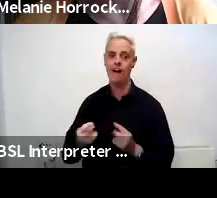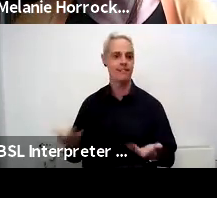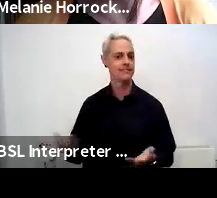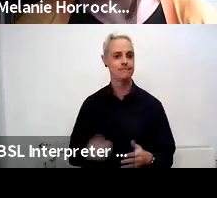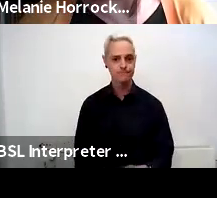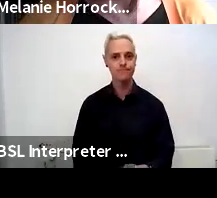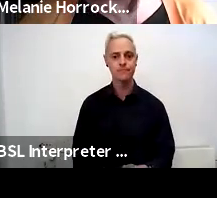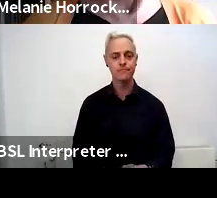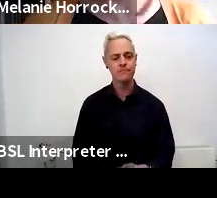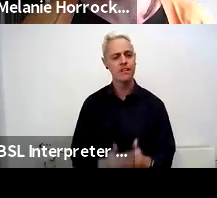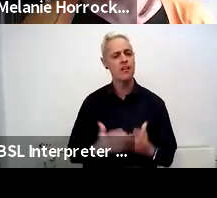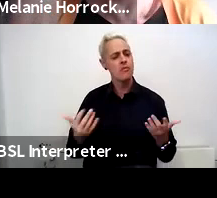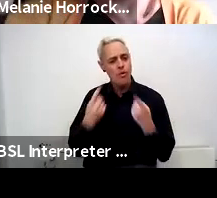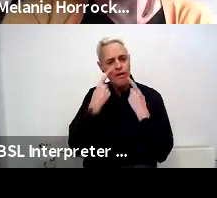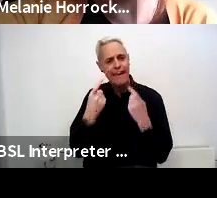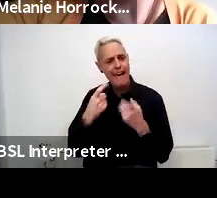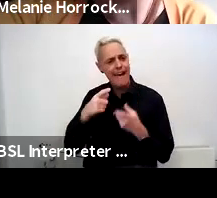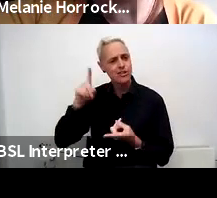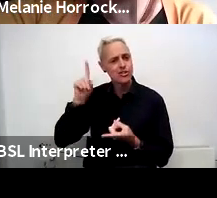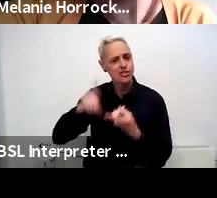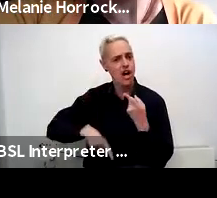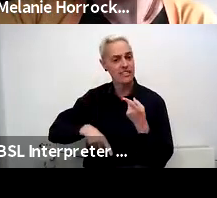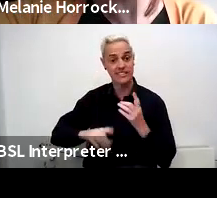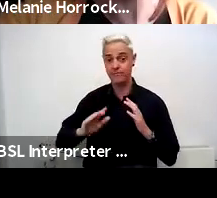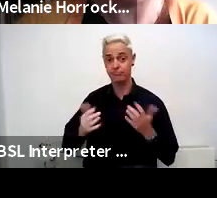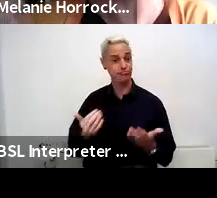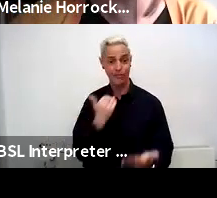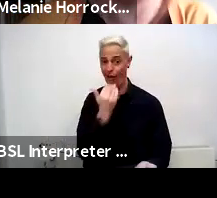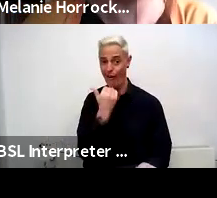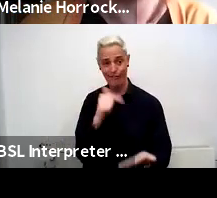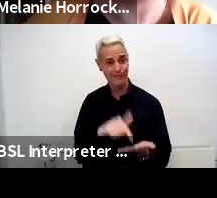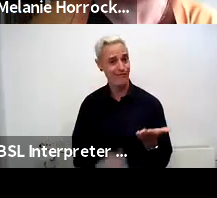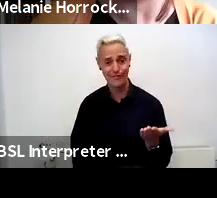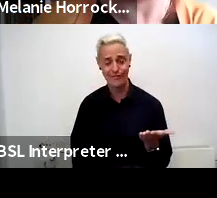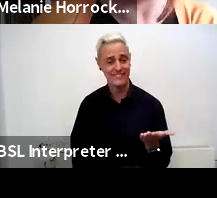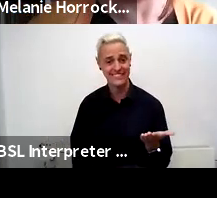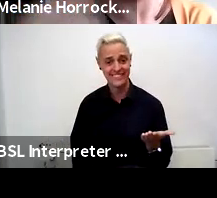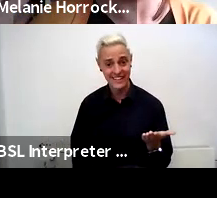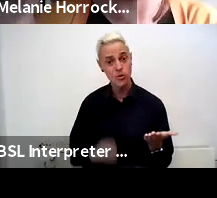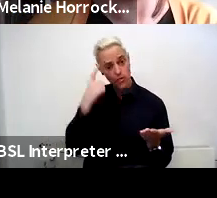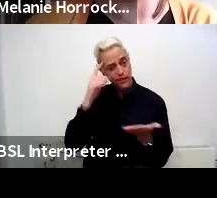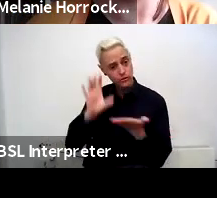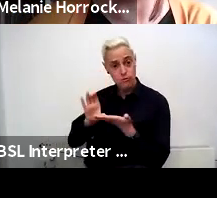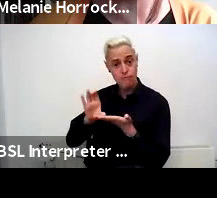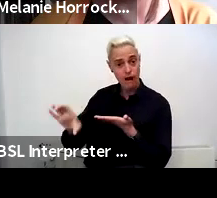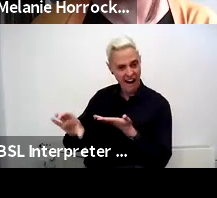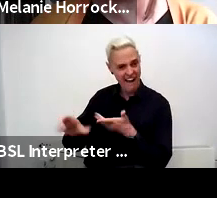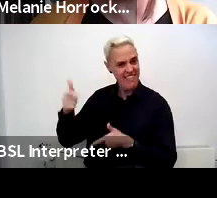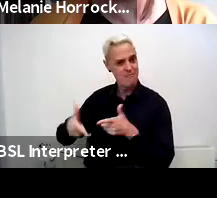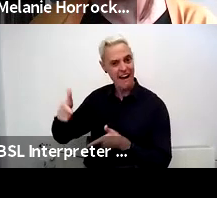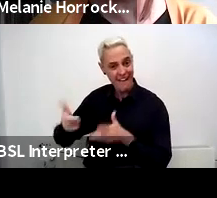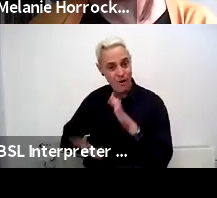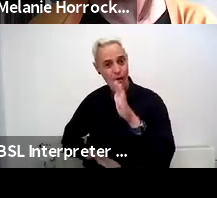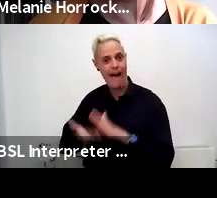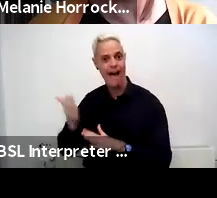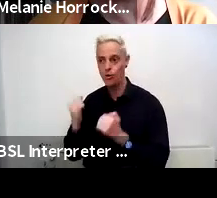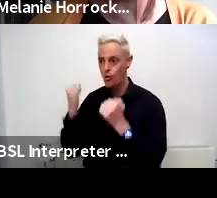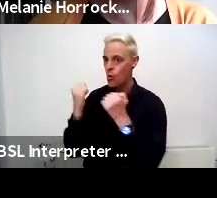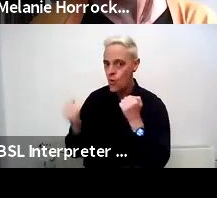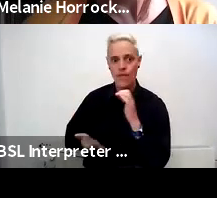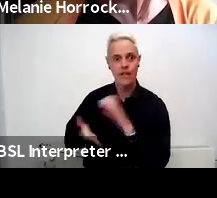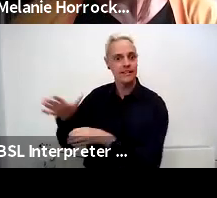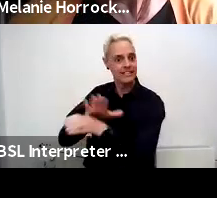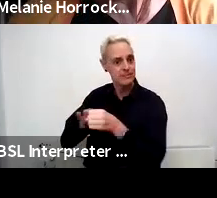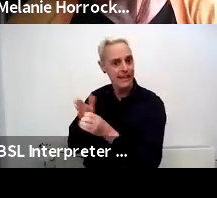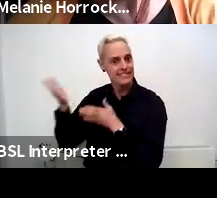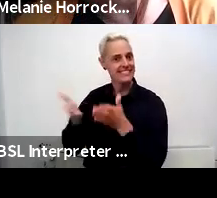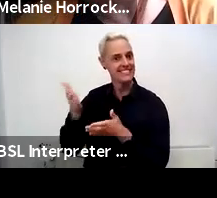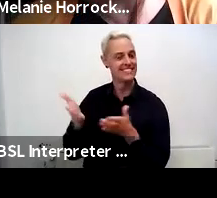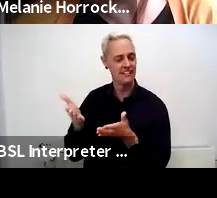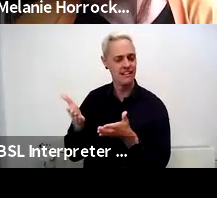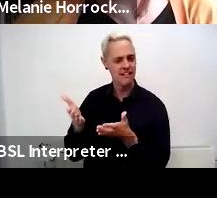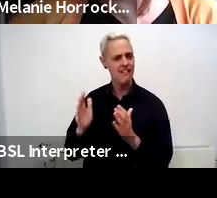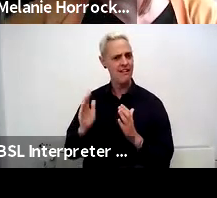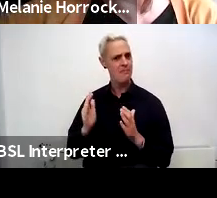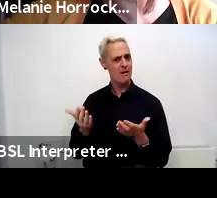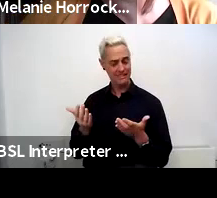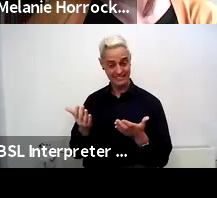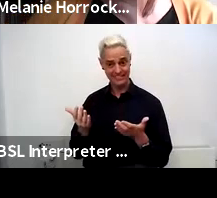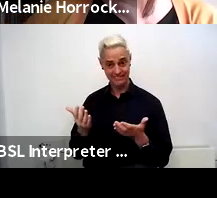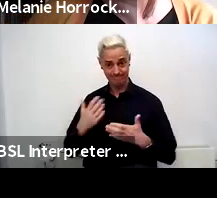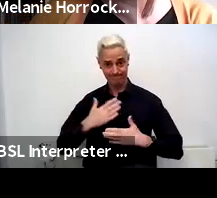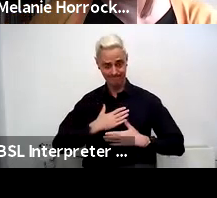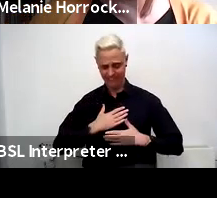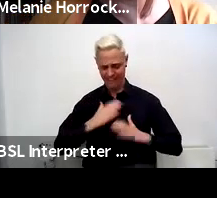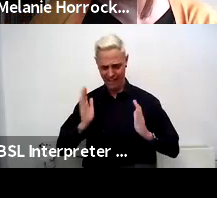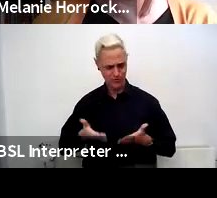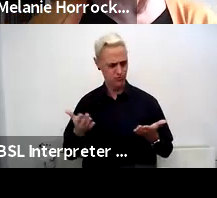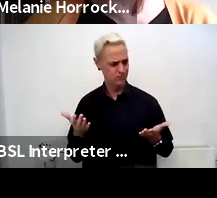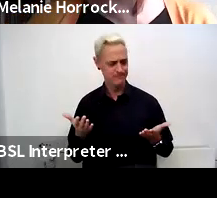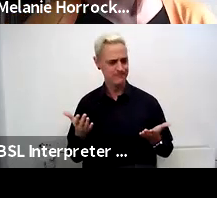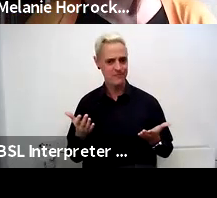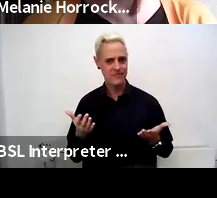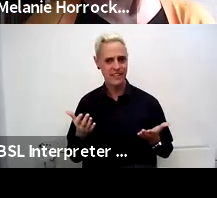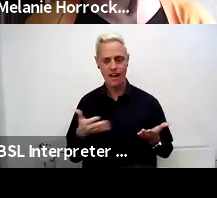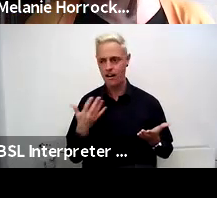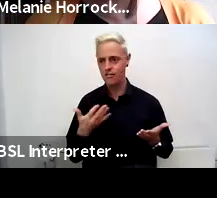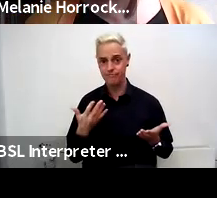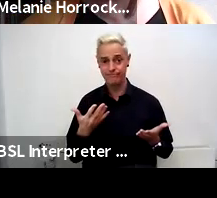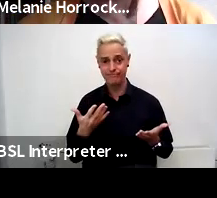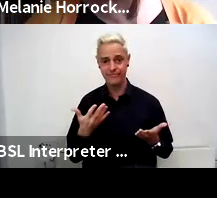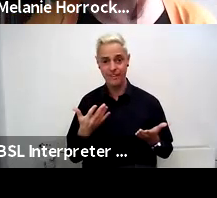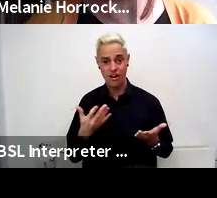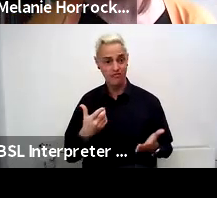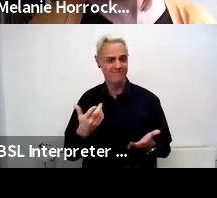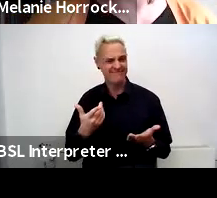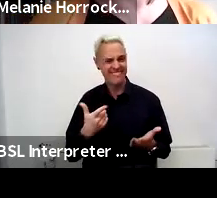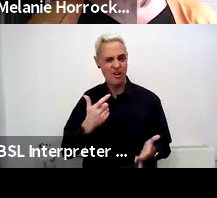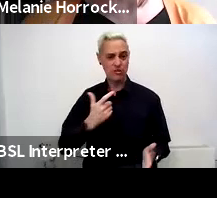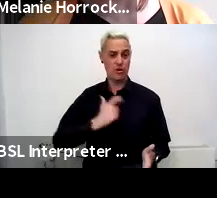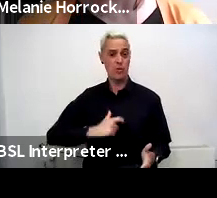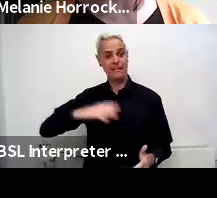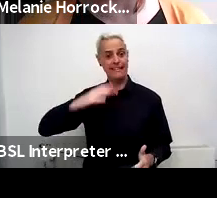But care charges. Just don't even address that before you even get to looking at buying that bike and that track and going out and access into the spaces and Dave Thank you having to provide with us to just basic human needs of eating and washing and